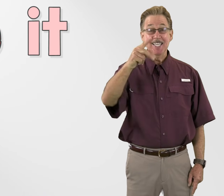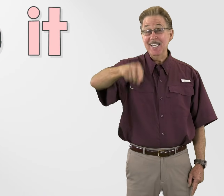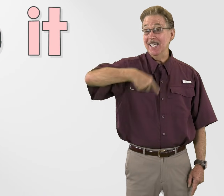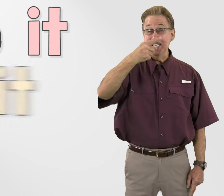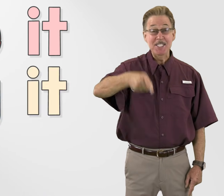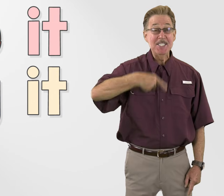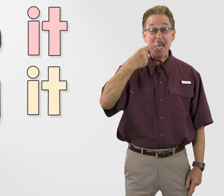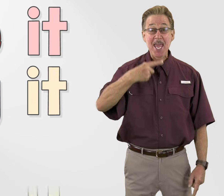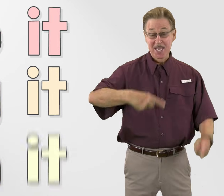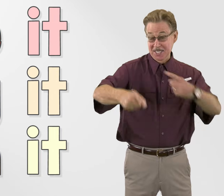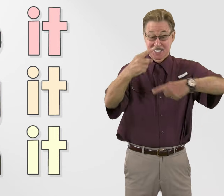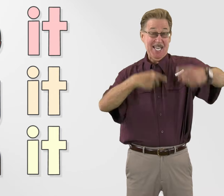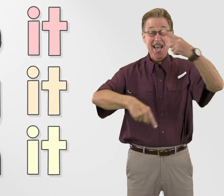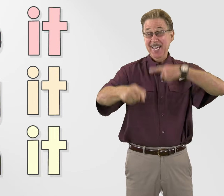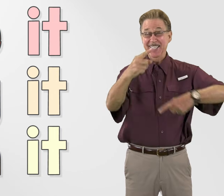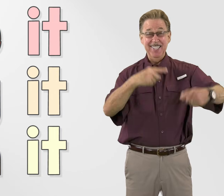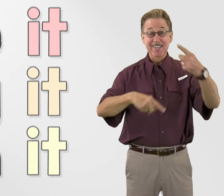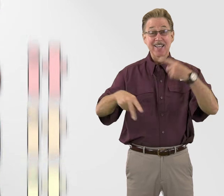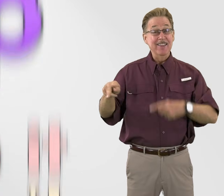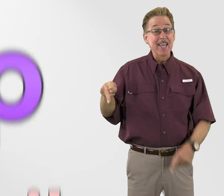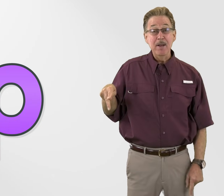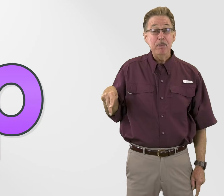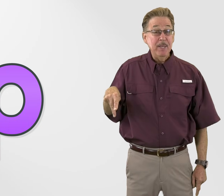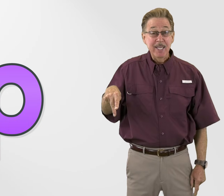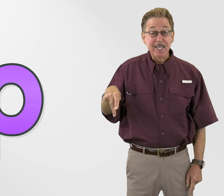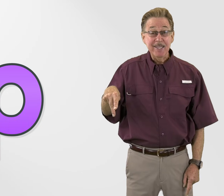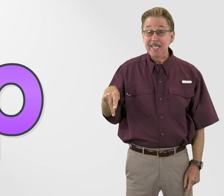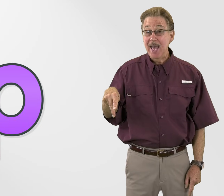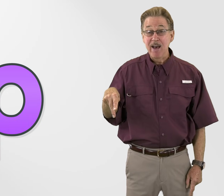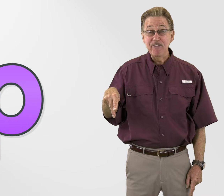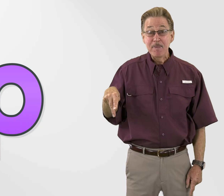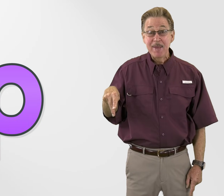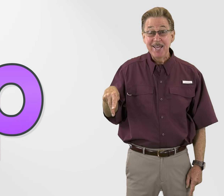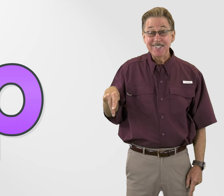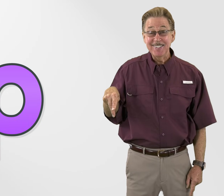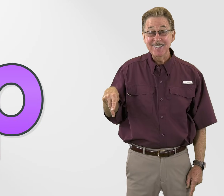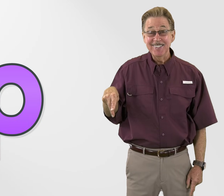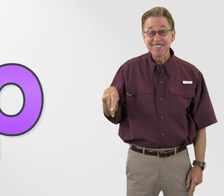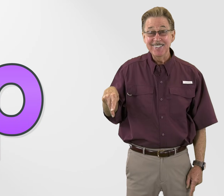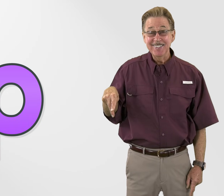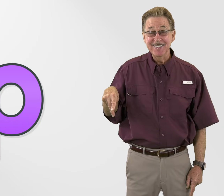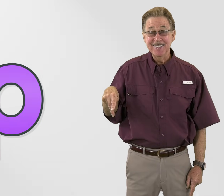See it, Say it Sign it Letter P p in the alphabet